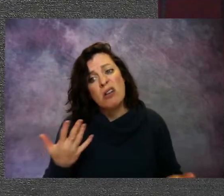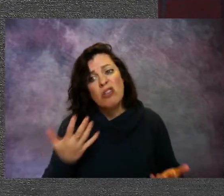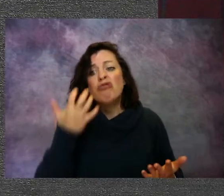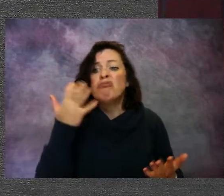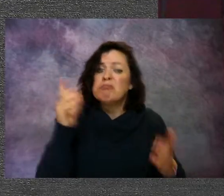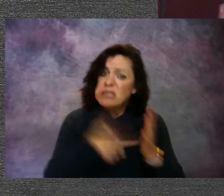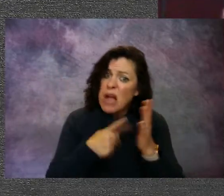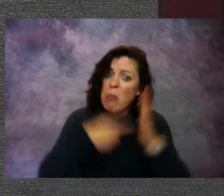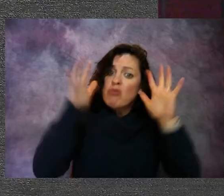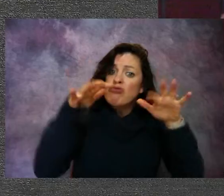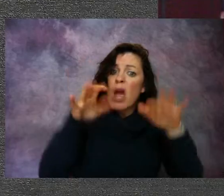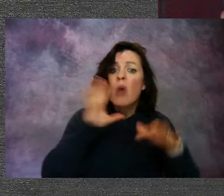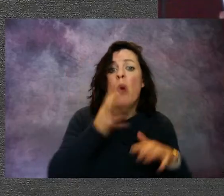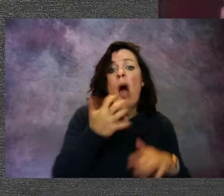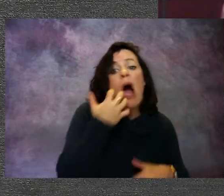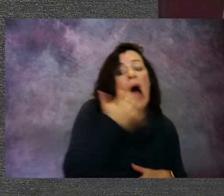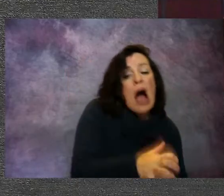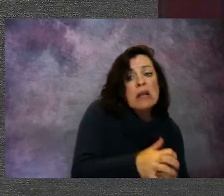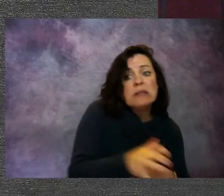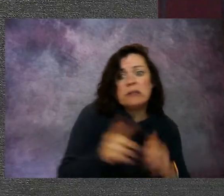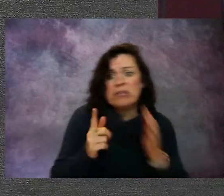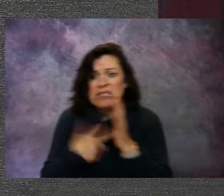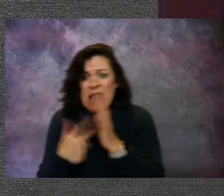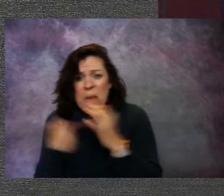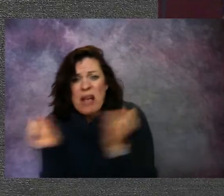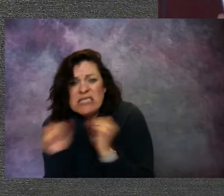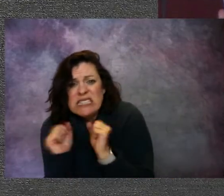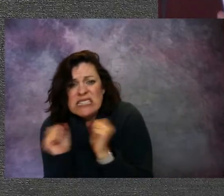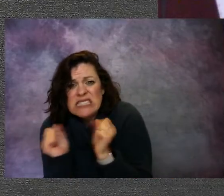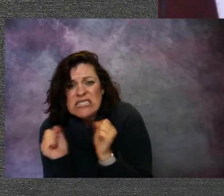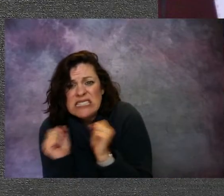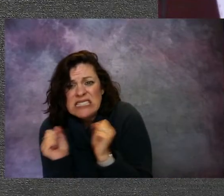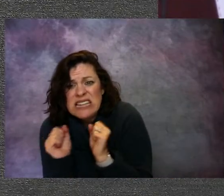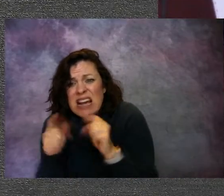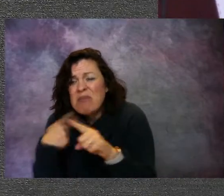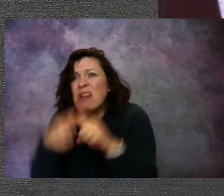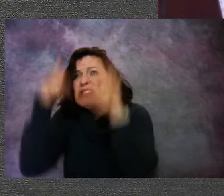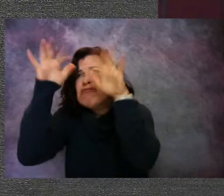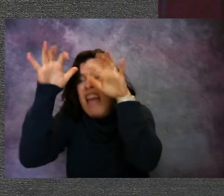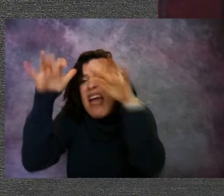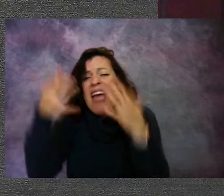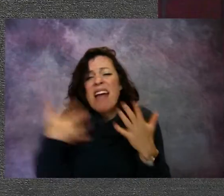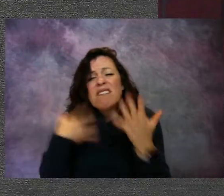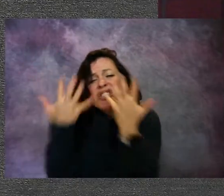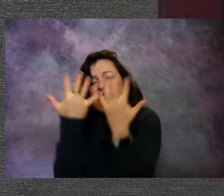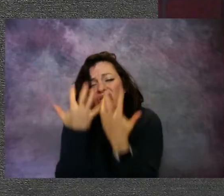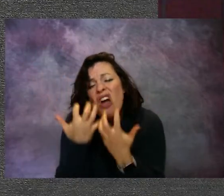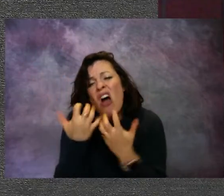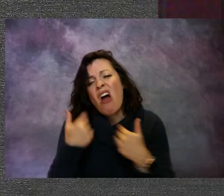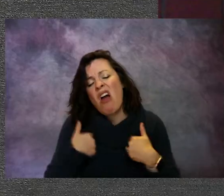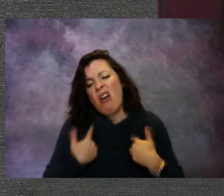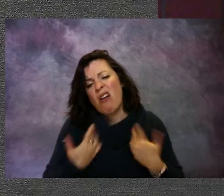and when it's cold and rainy, that makes me feel sad and angry and grouchy inside.